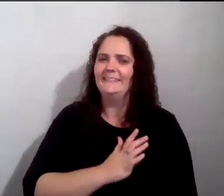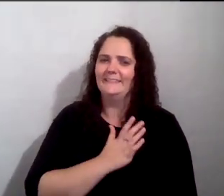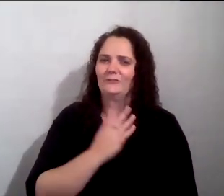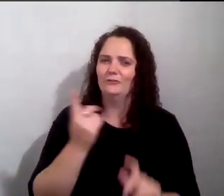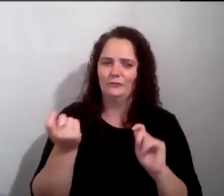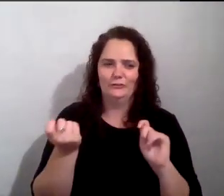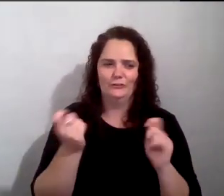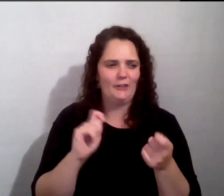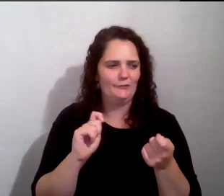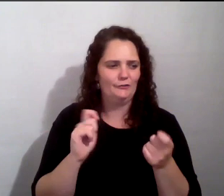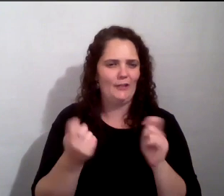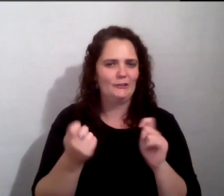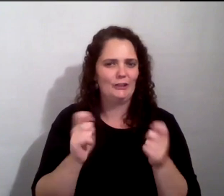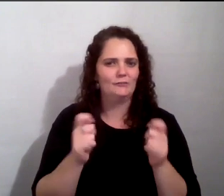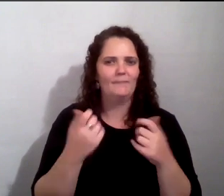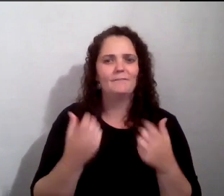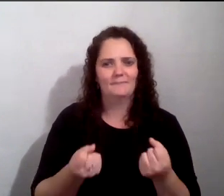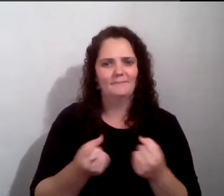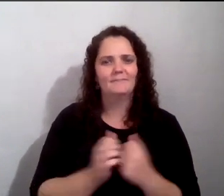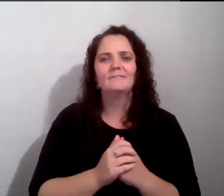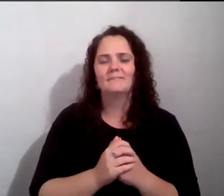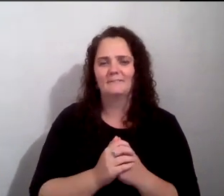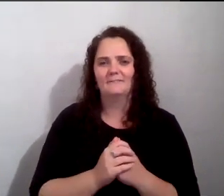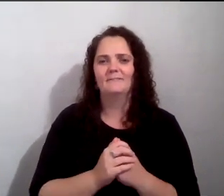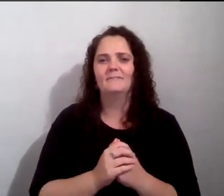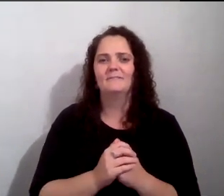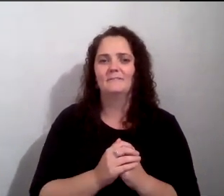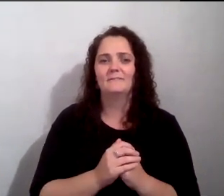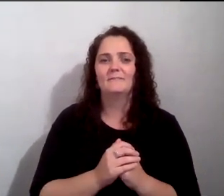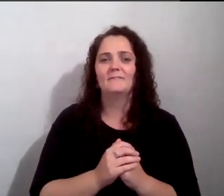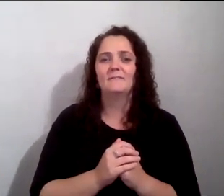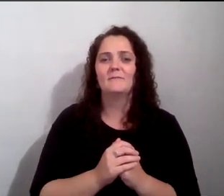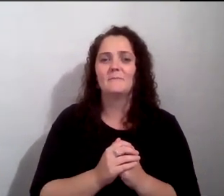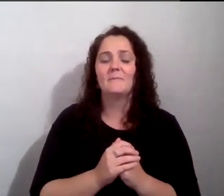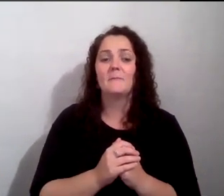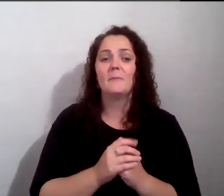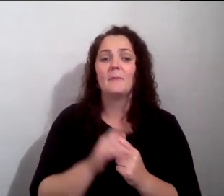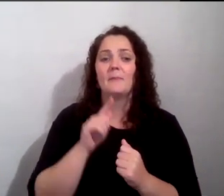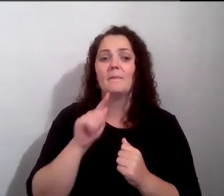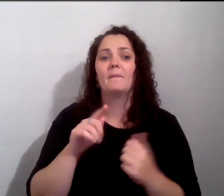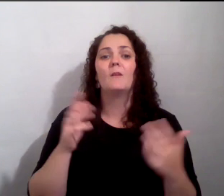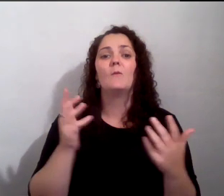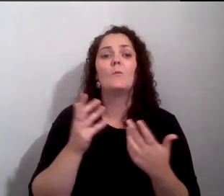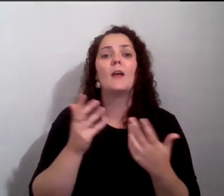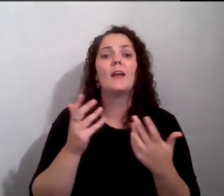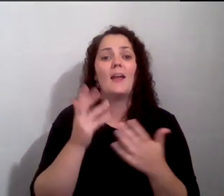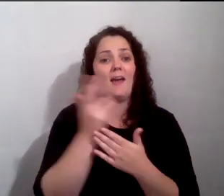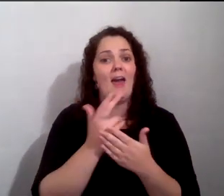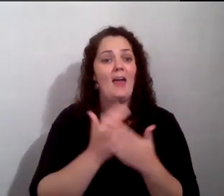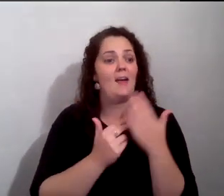almost opposite that wall of the Antipodeans, is this group of works by Ian Fairweather.